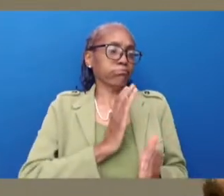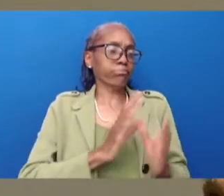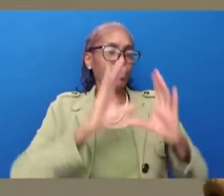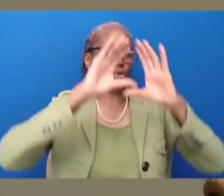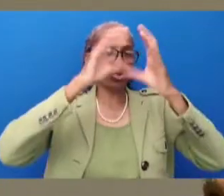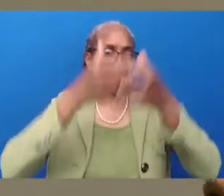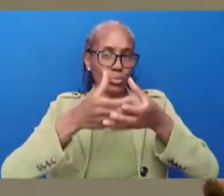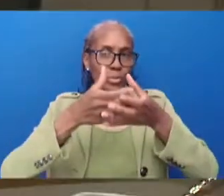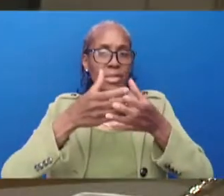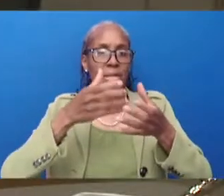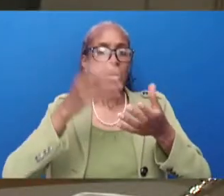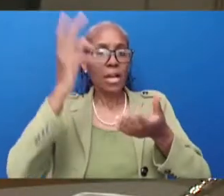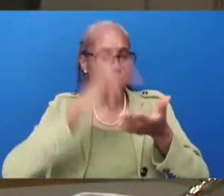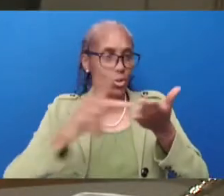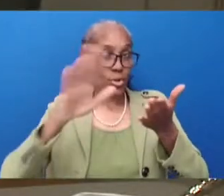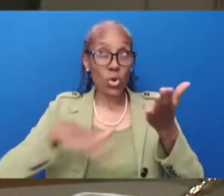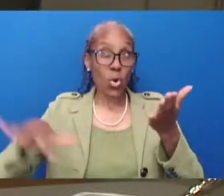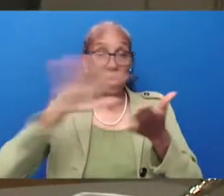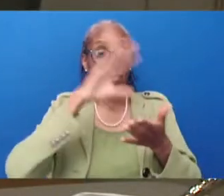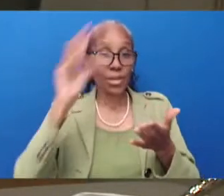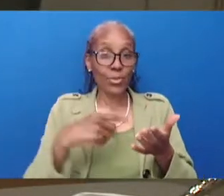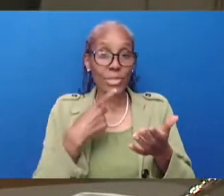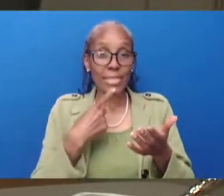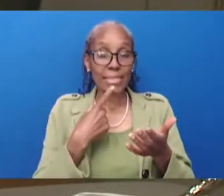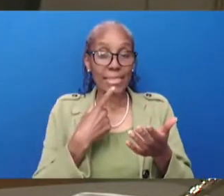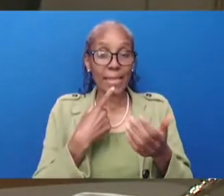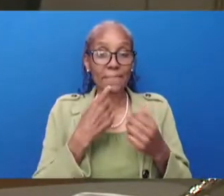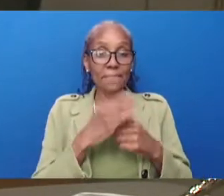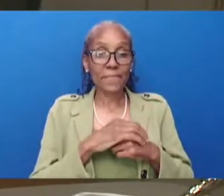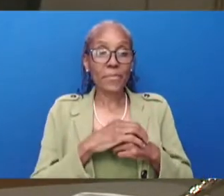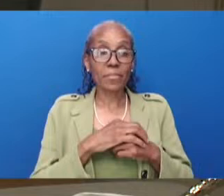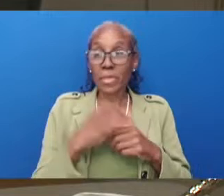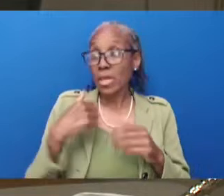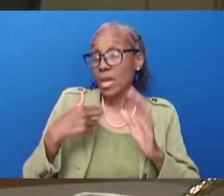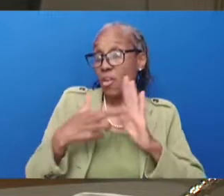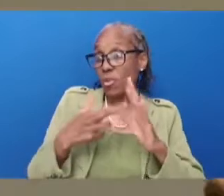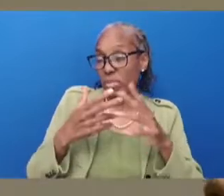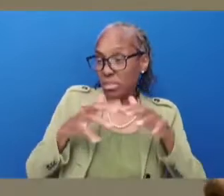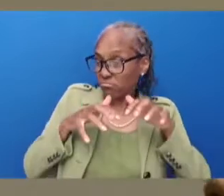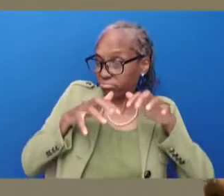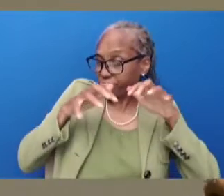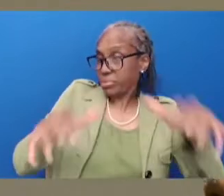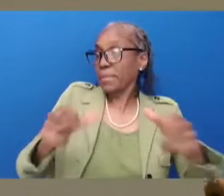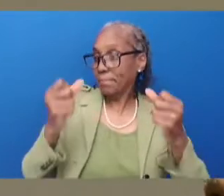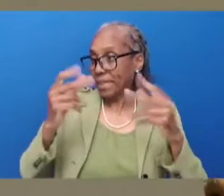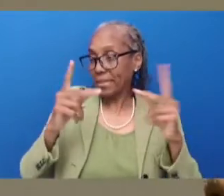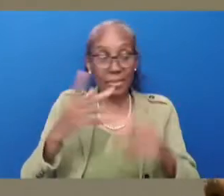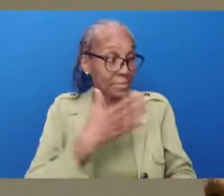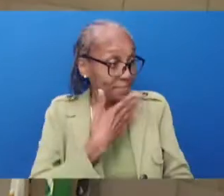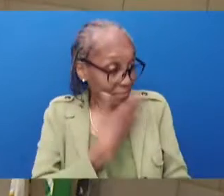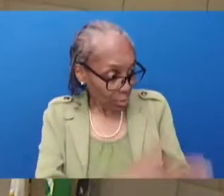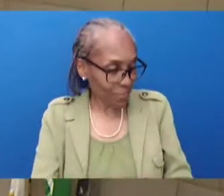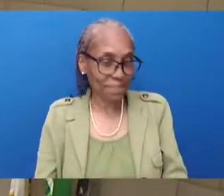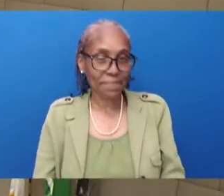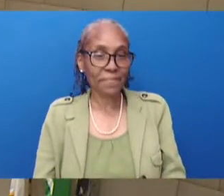AND YOU'RE IN AN ELITE GROUP OF